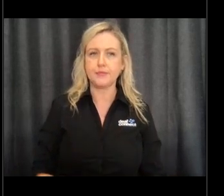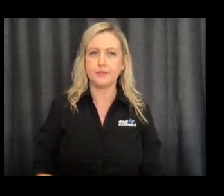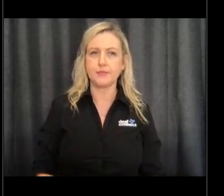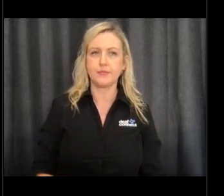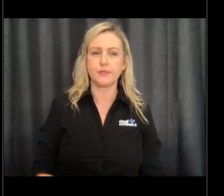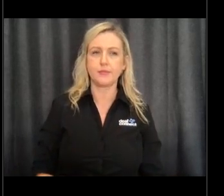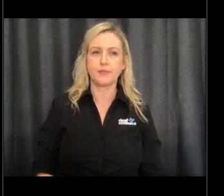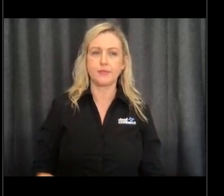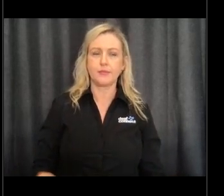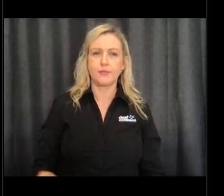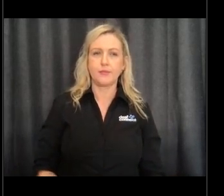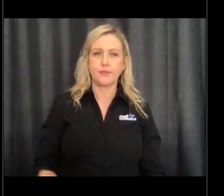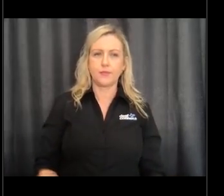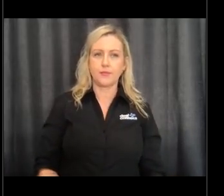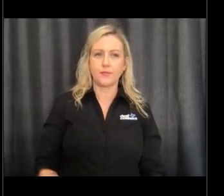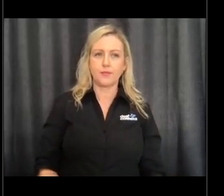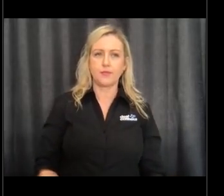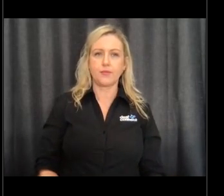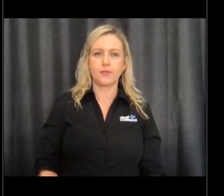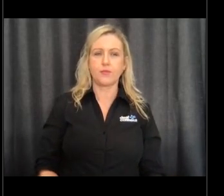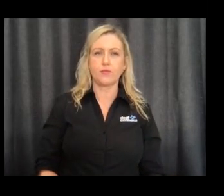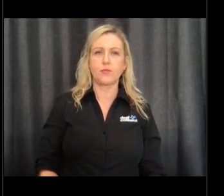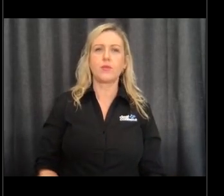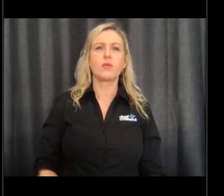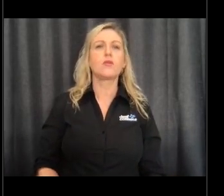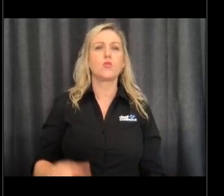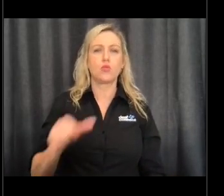No, actually we'll go back. I'll take that back.